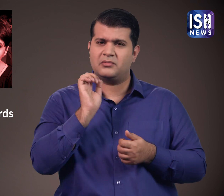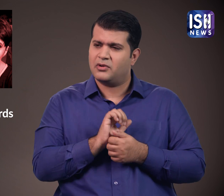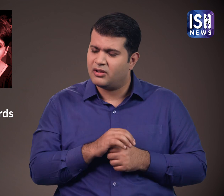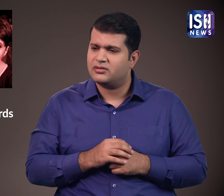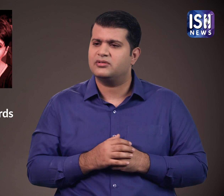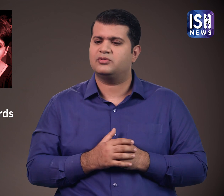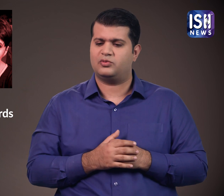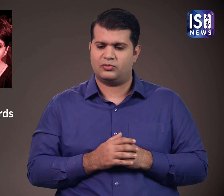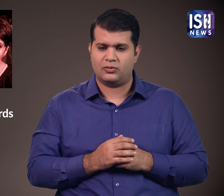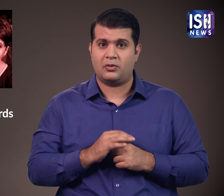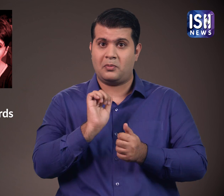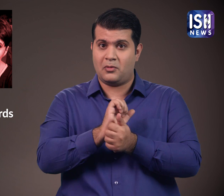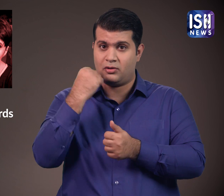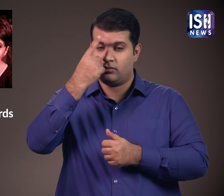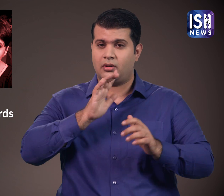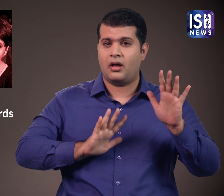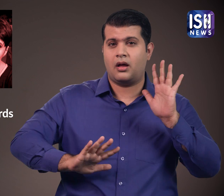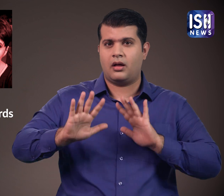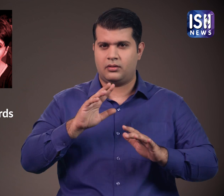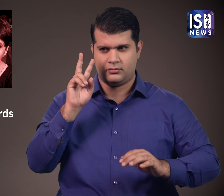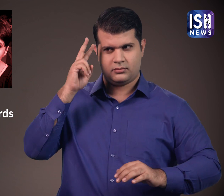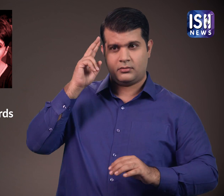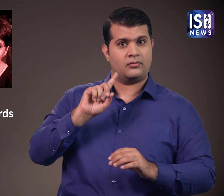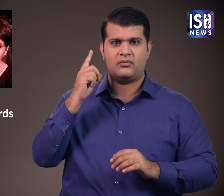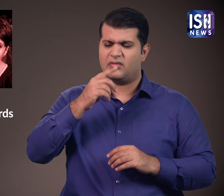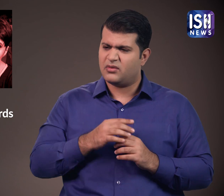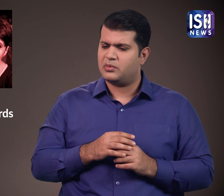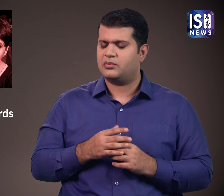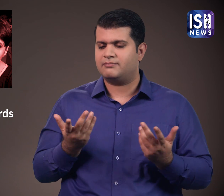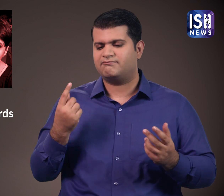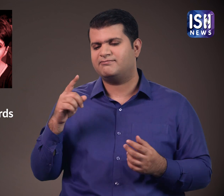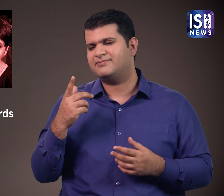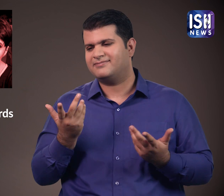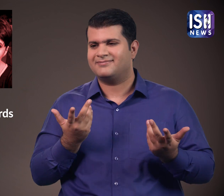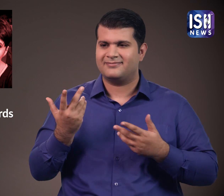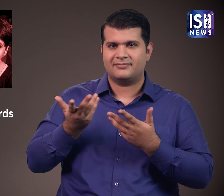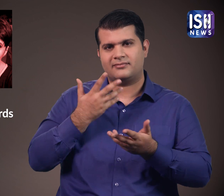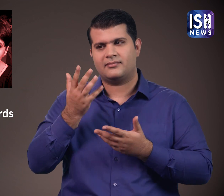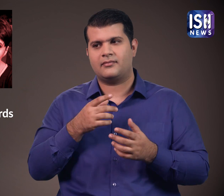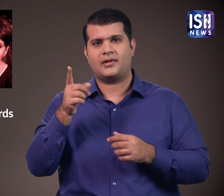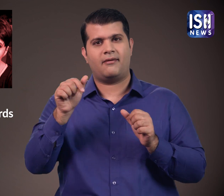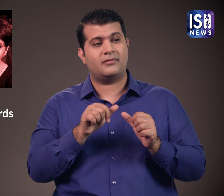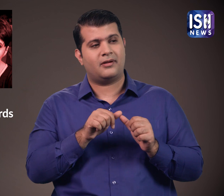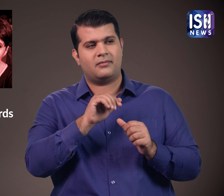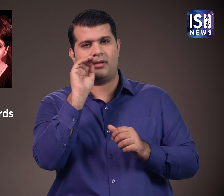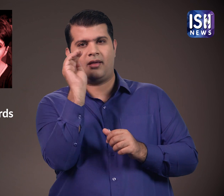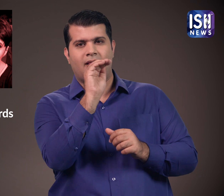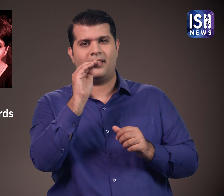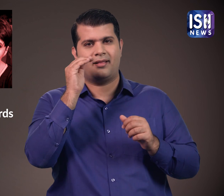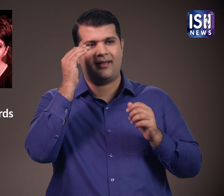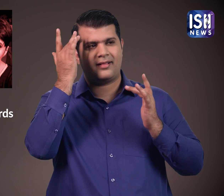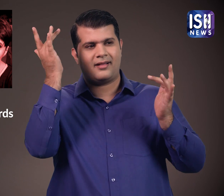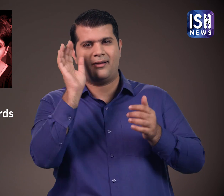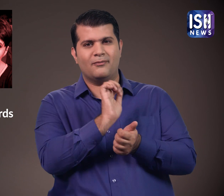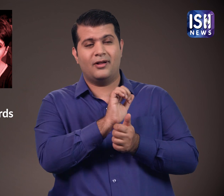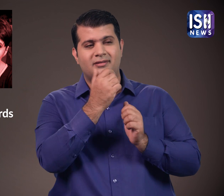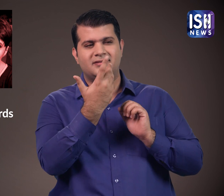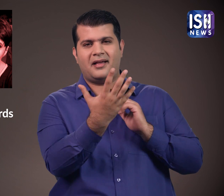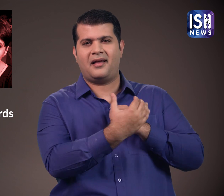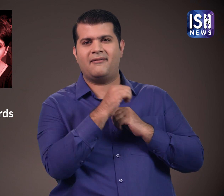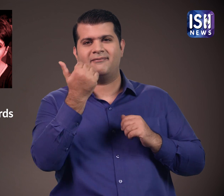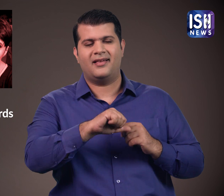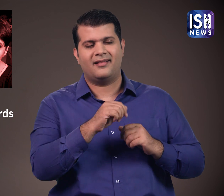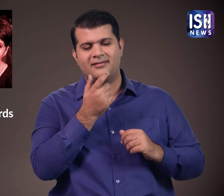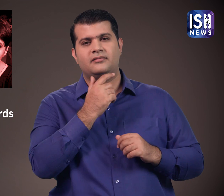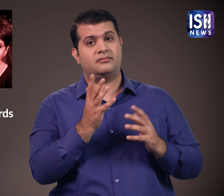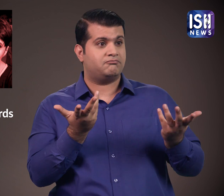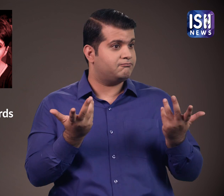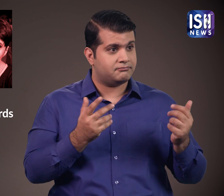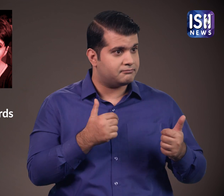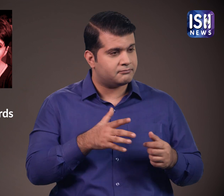The cops pretended that it was routine questioning and made Poonawala feel like he had fooled them.